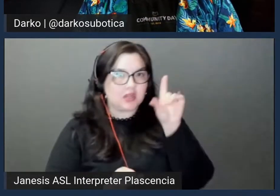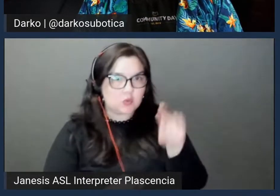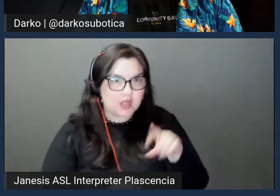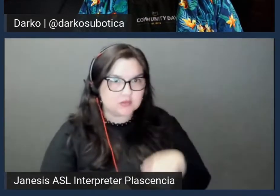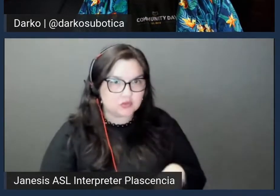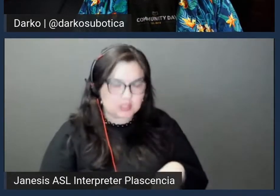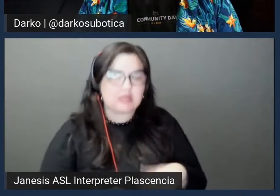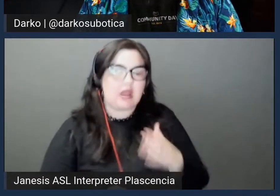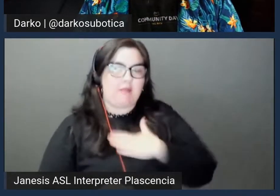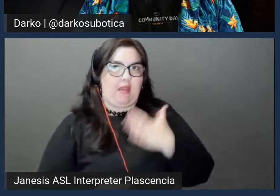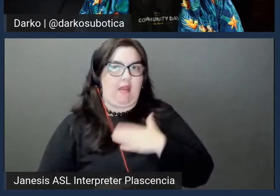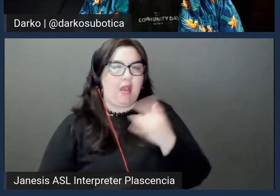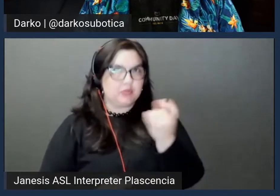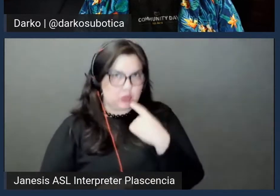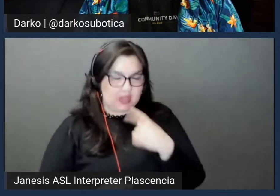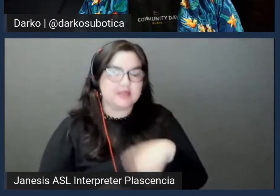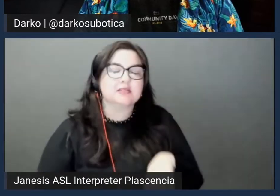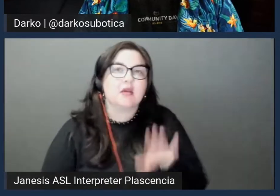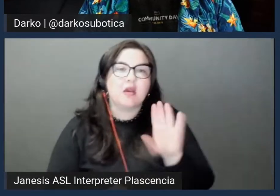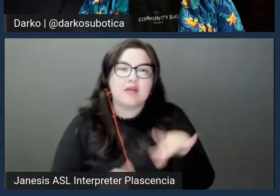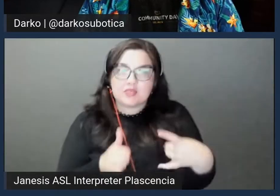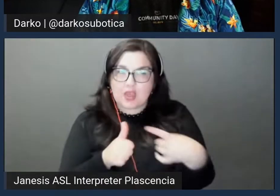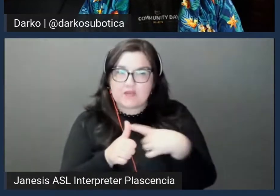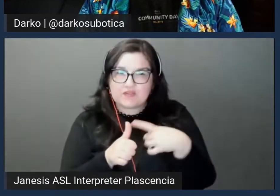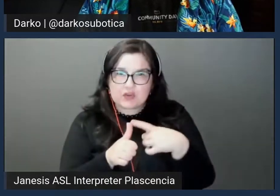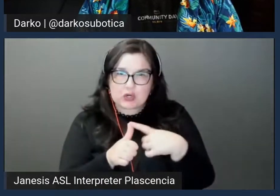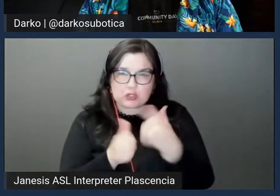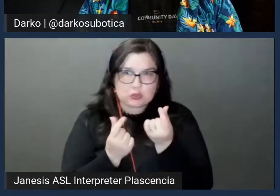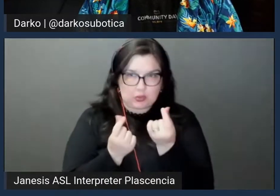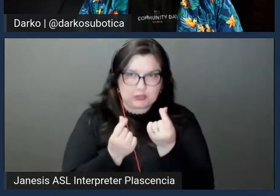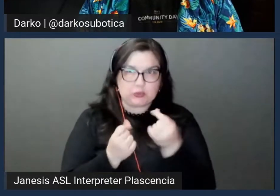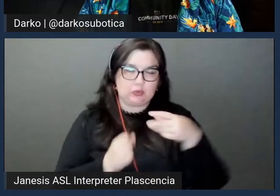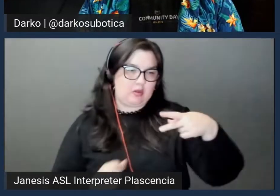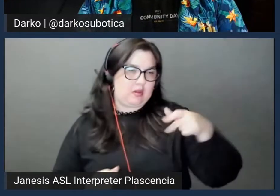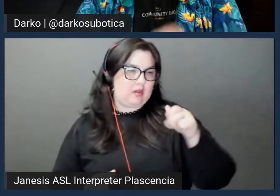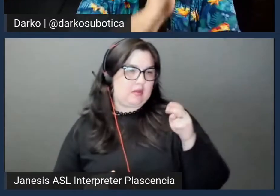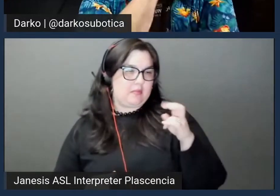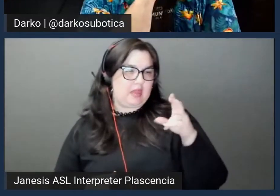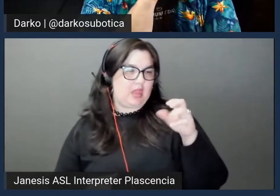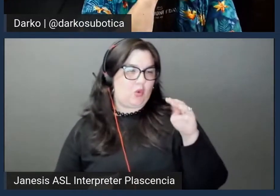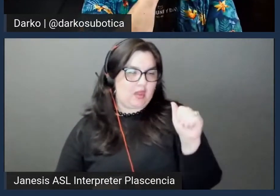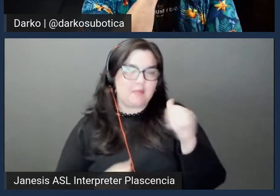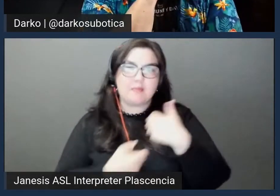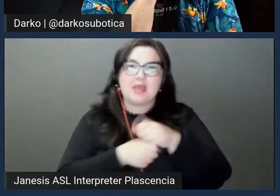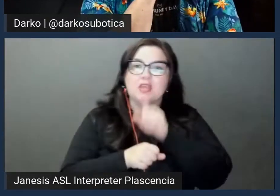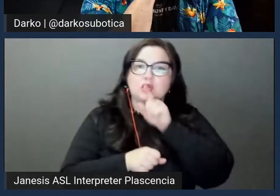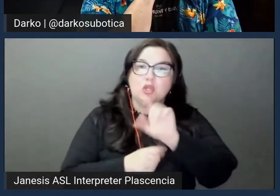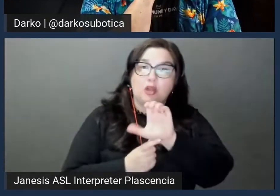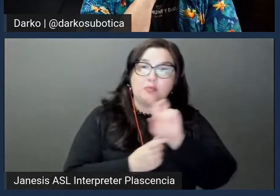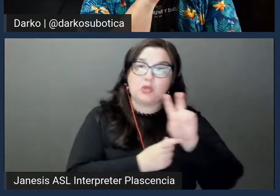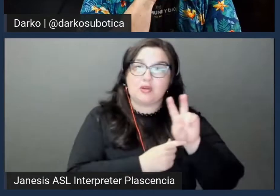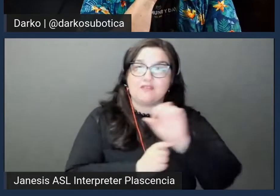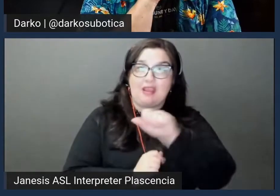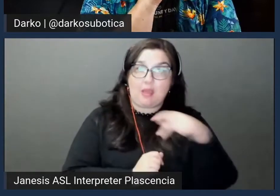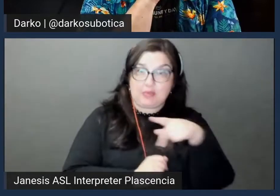So the very first thing you have to do with Panorama is you want to make sure that the computer vision application you build works on AWS Panorama.